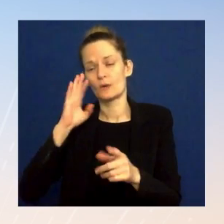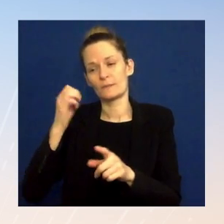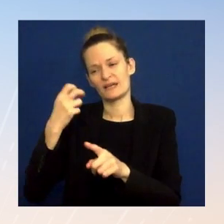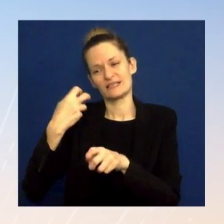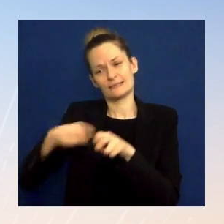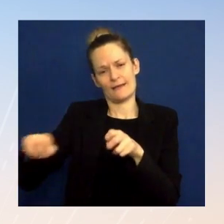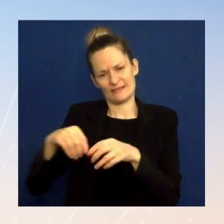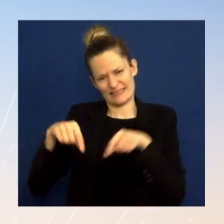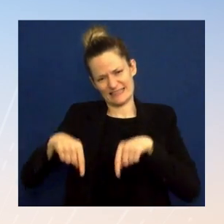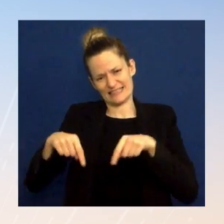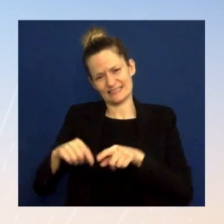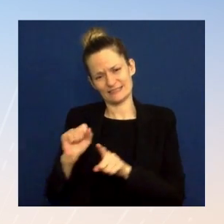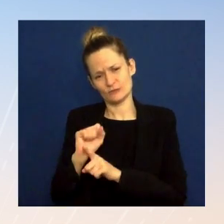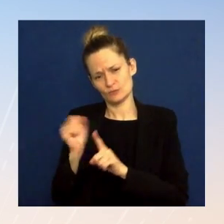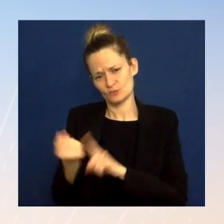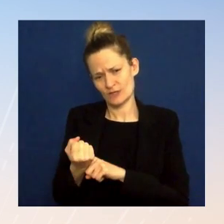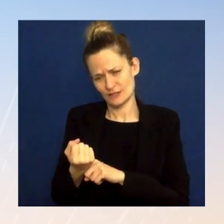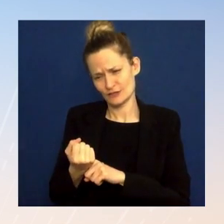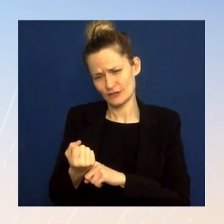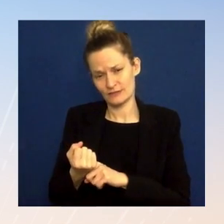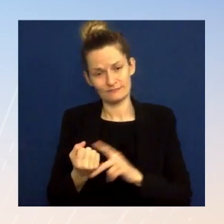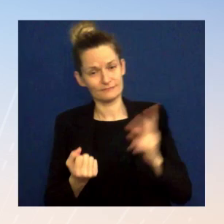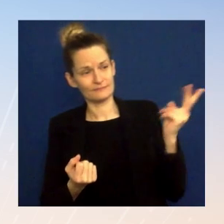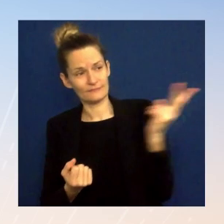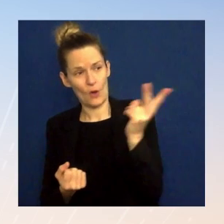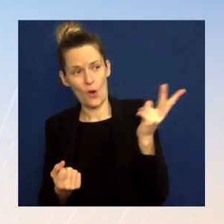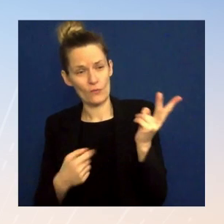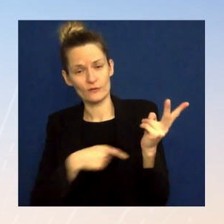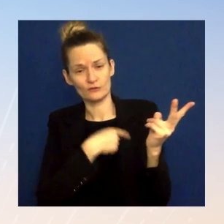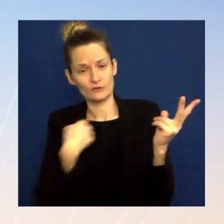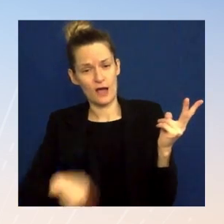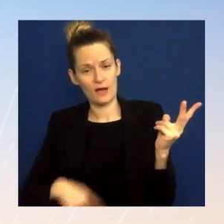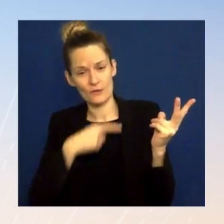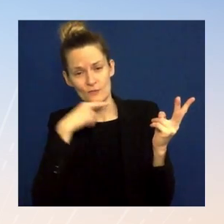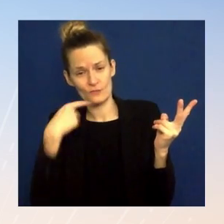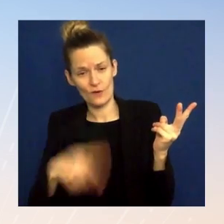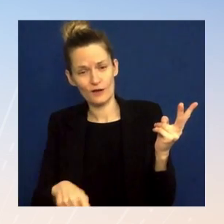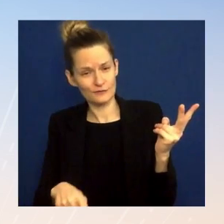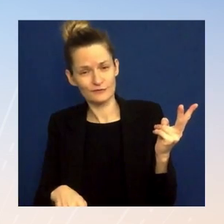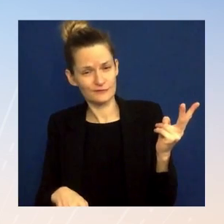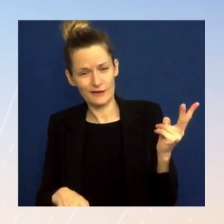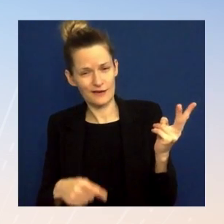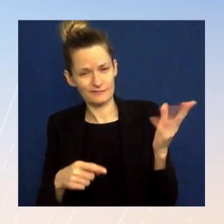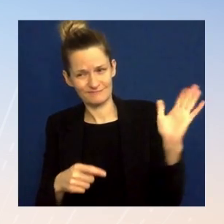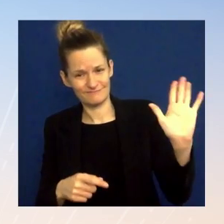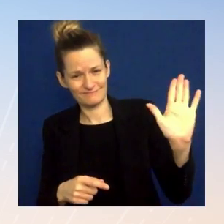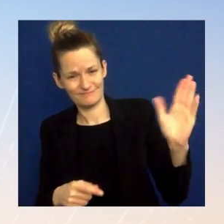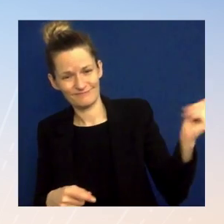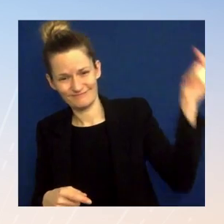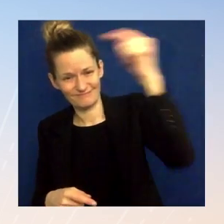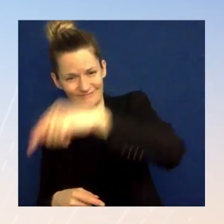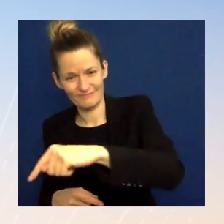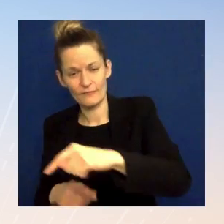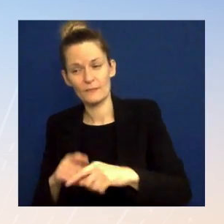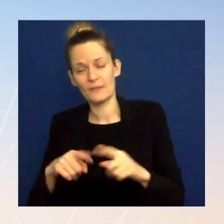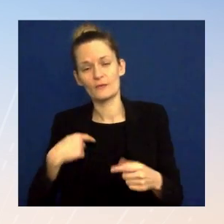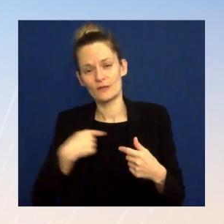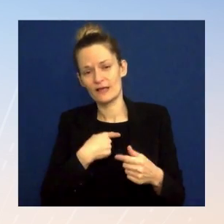But there are other formats in which we will be able to engage the Russians and Chinese on this, including through various regional meetings